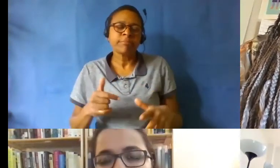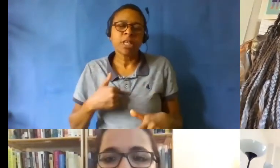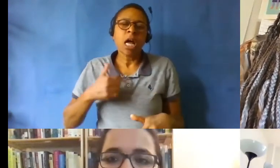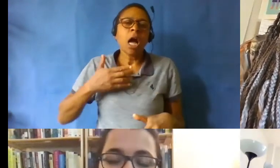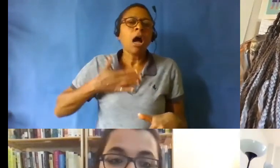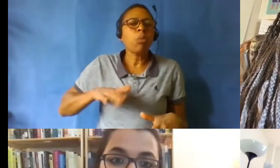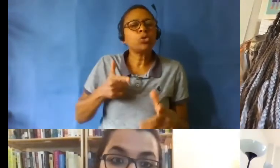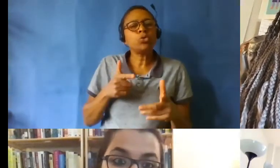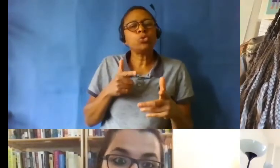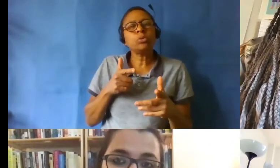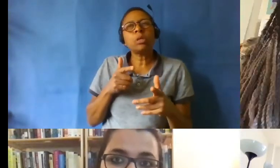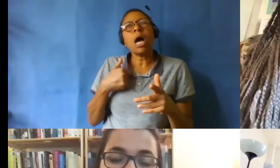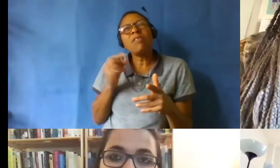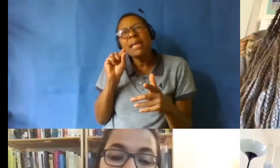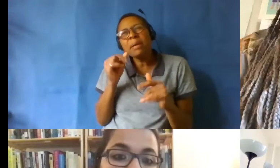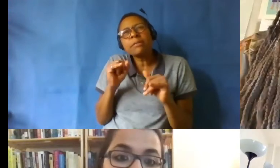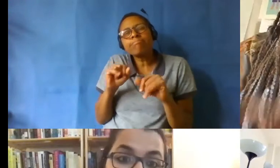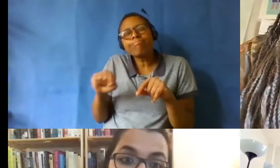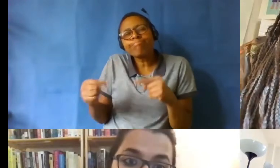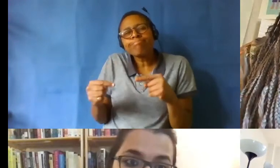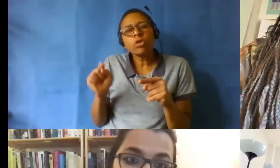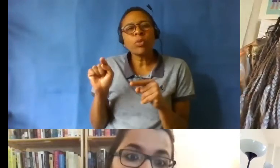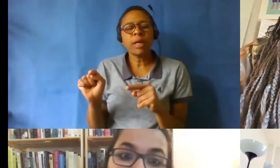which certain people and certain like senses of self aren't even legible